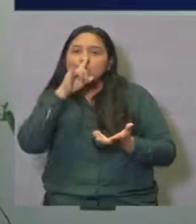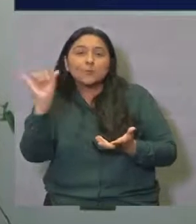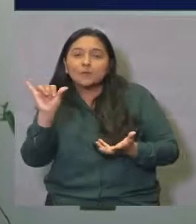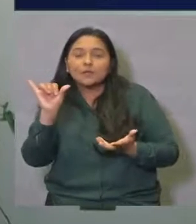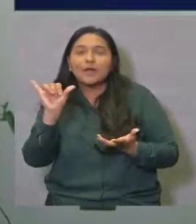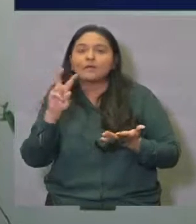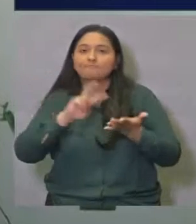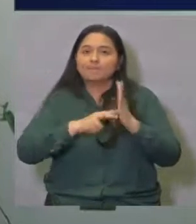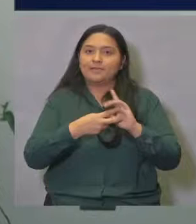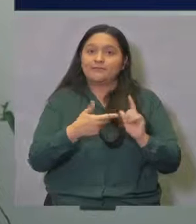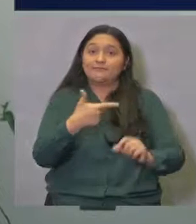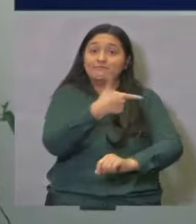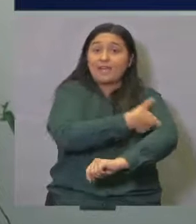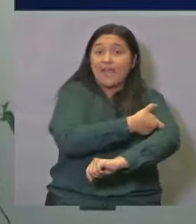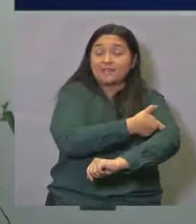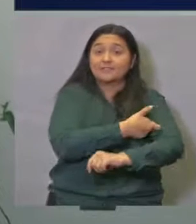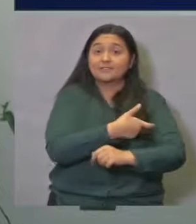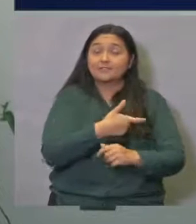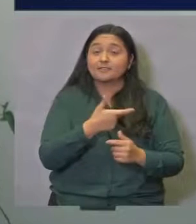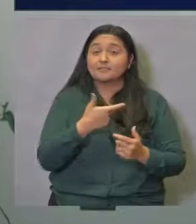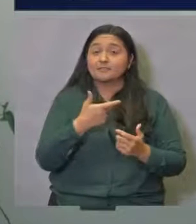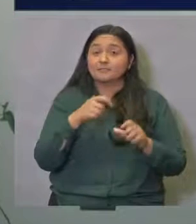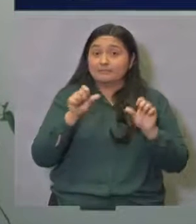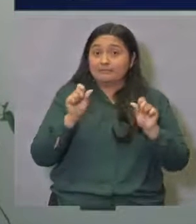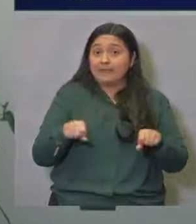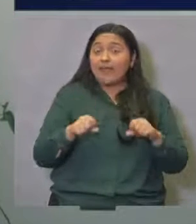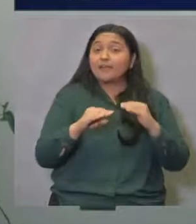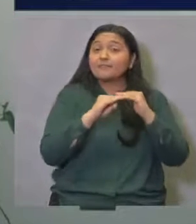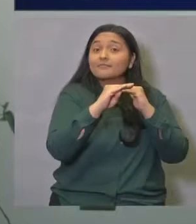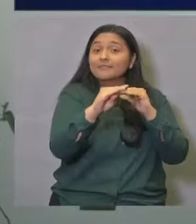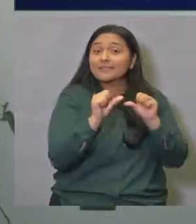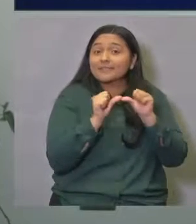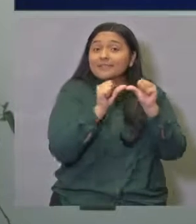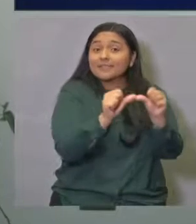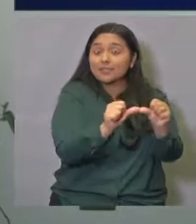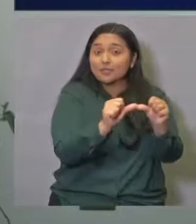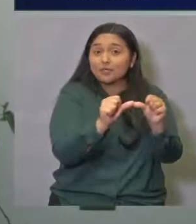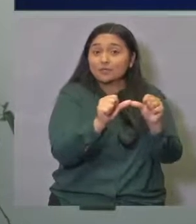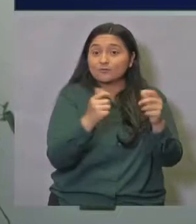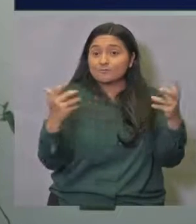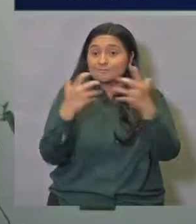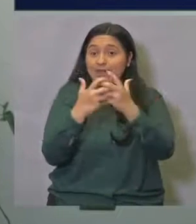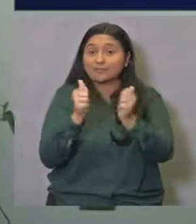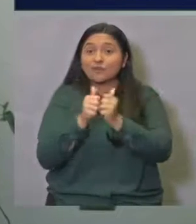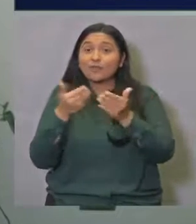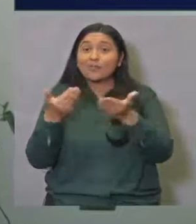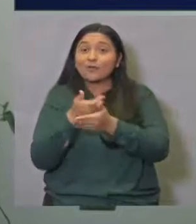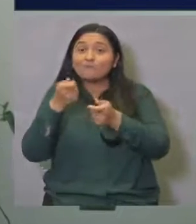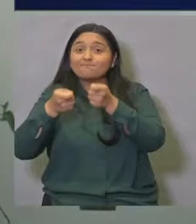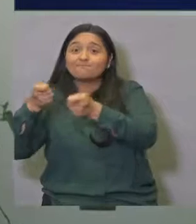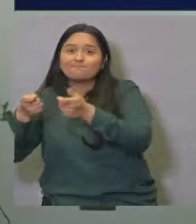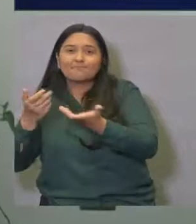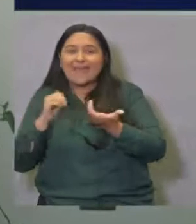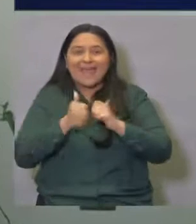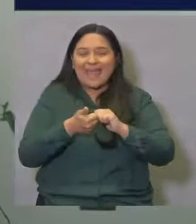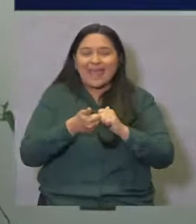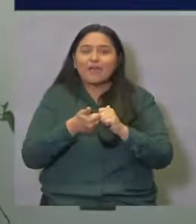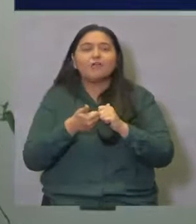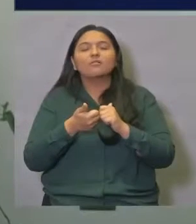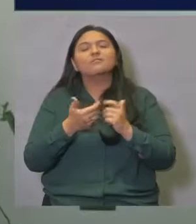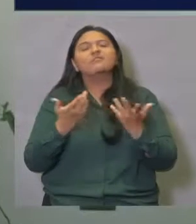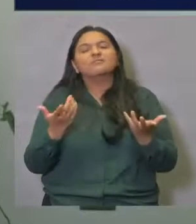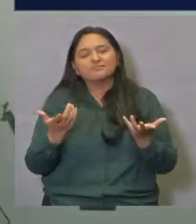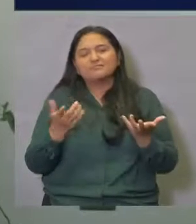AND WHETHER OR NOT THAT MEANS